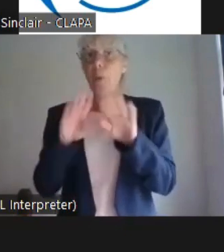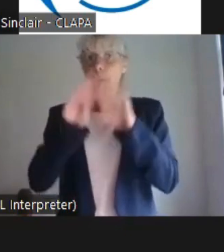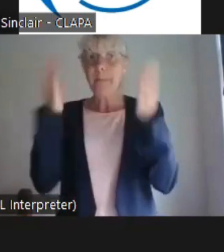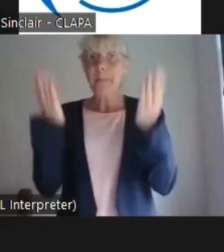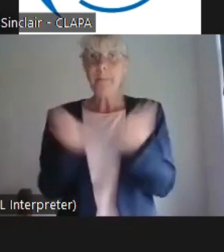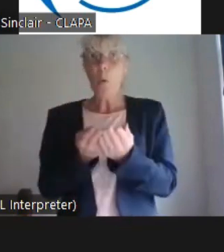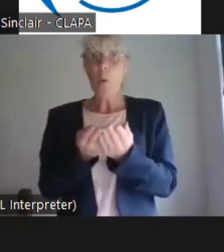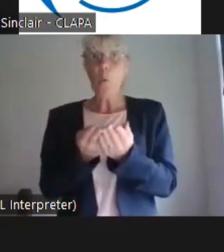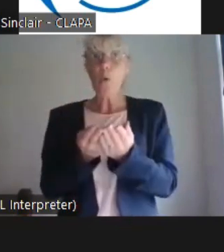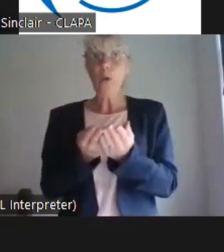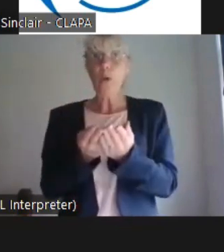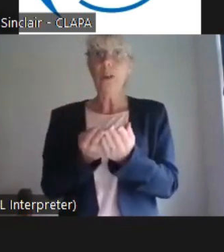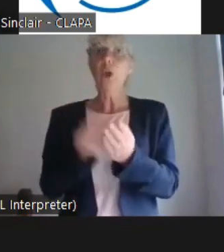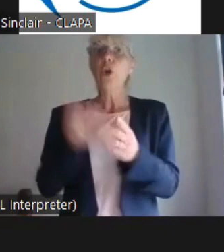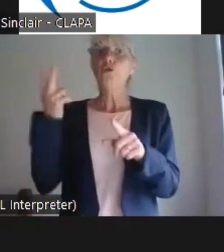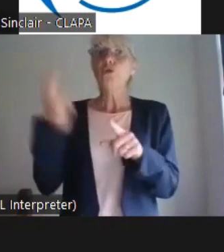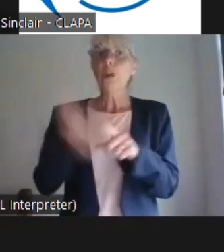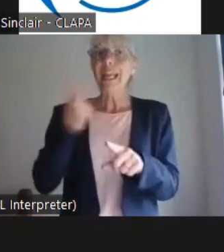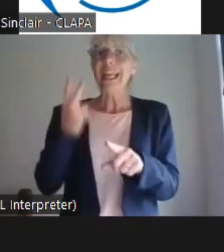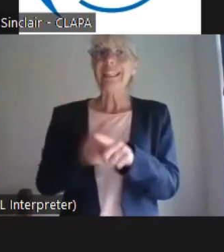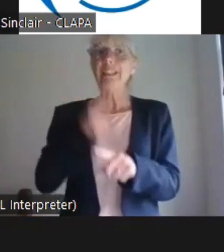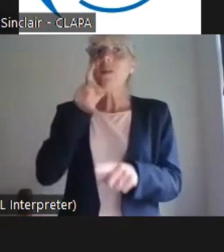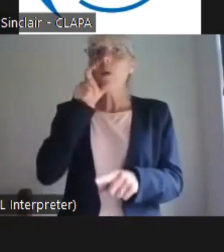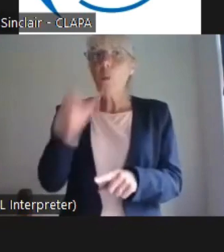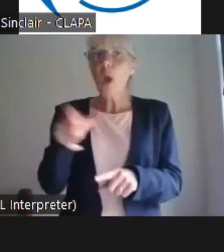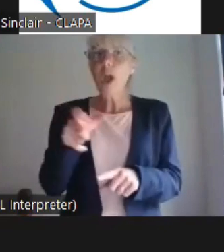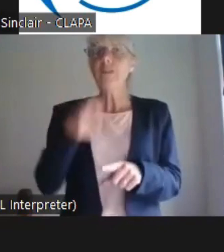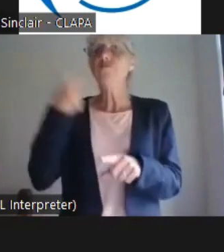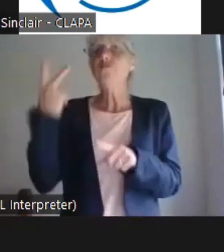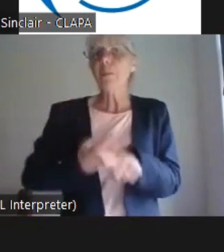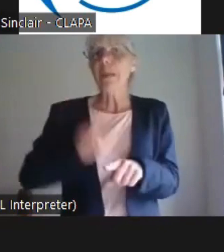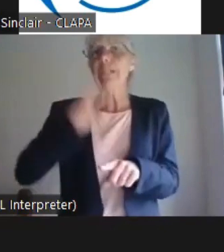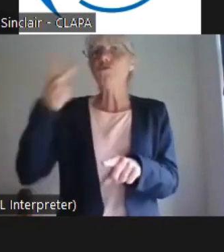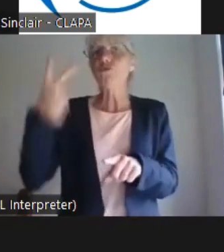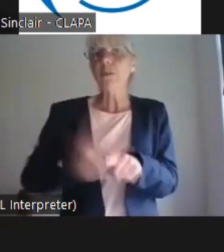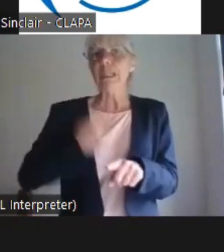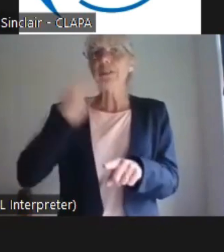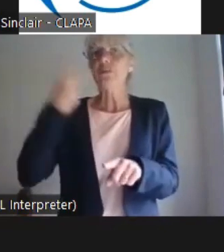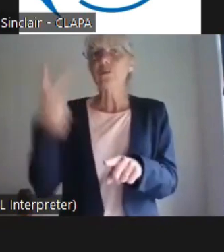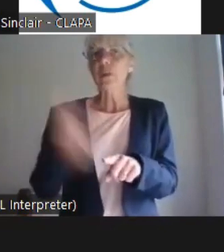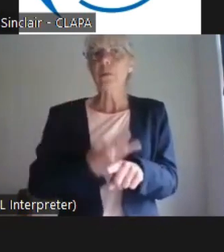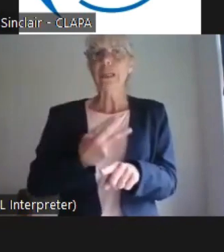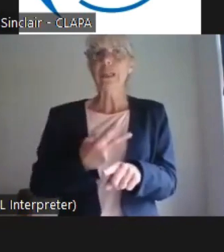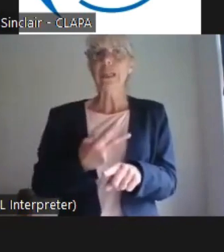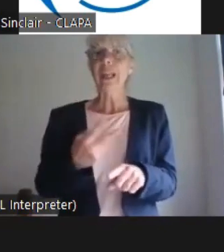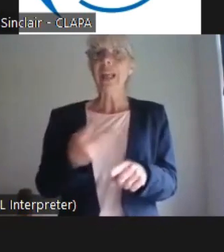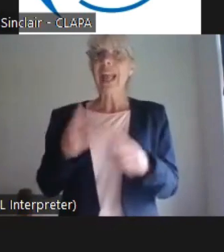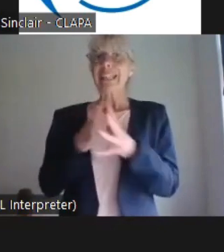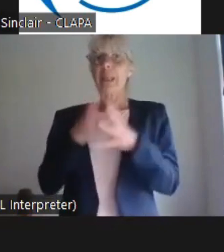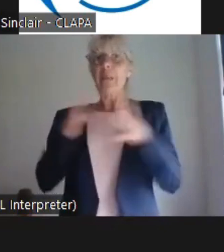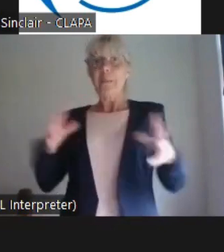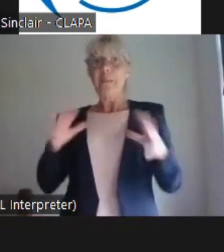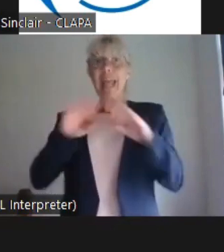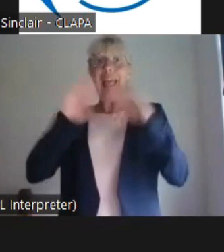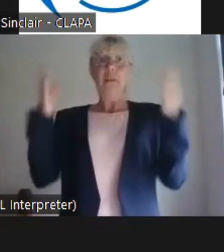repeat that word ball over and over and over again so you can say it's a big ball it's a bouncy ball